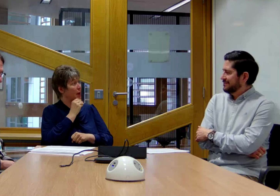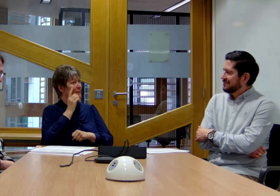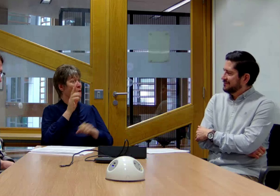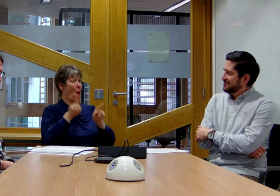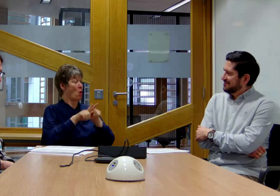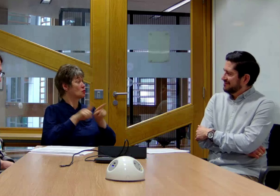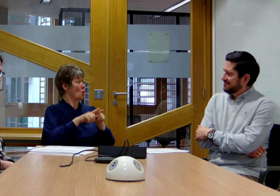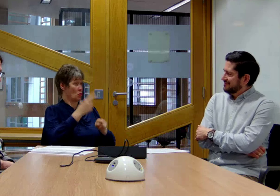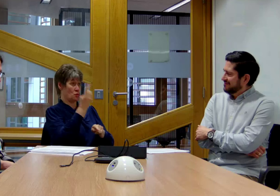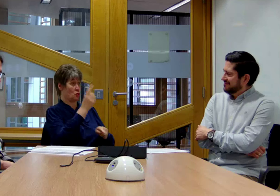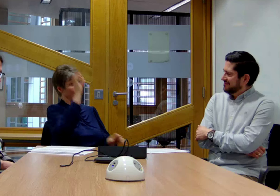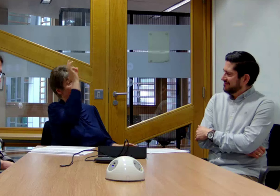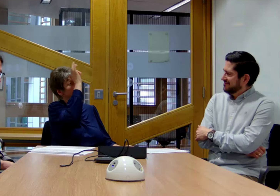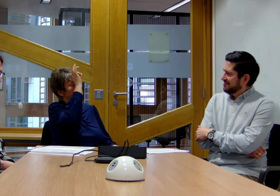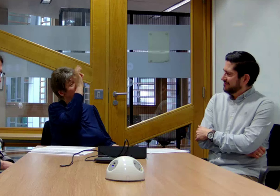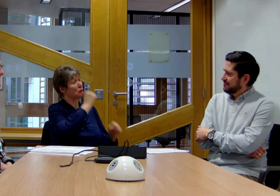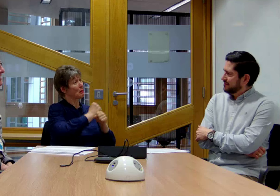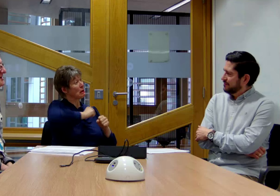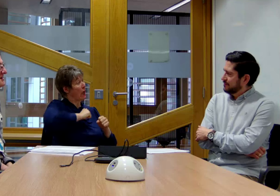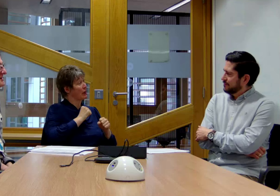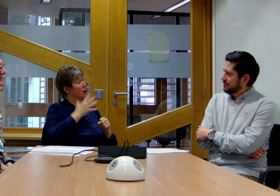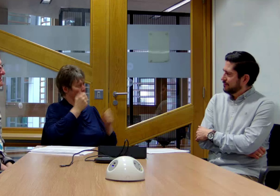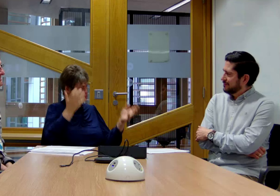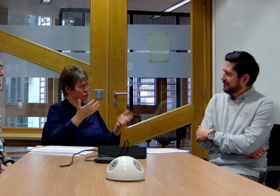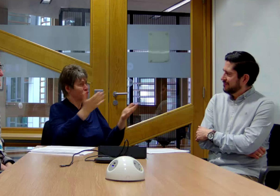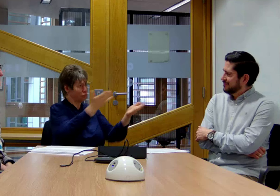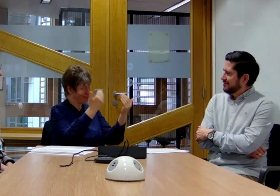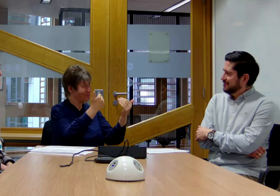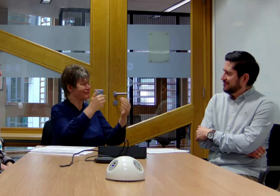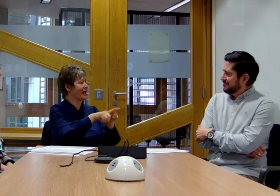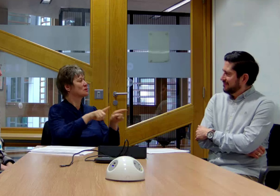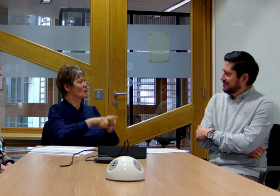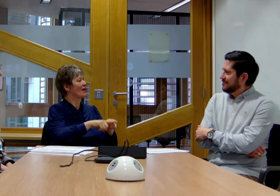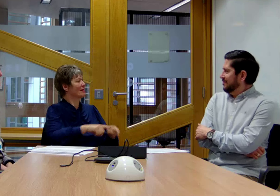we also do as much as we can to try and show non-Gaelic speakers about the language too.